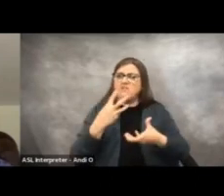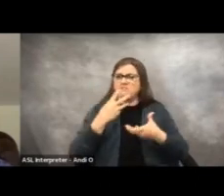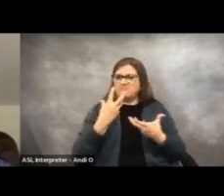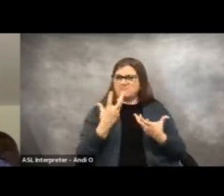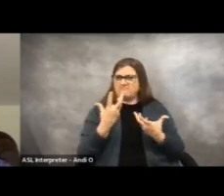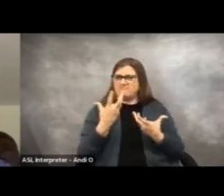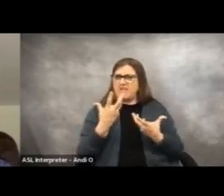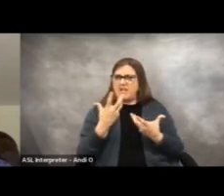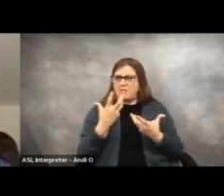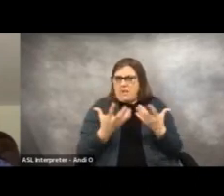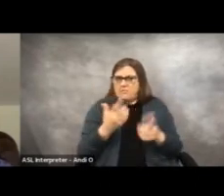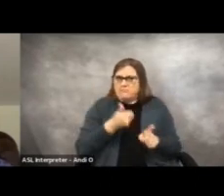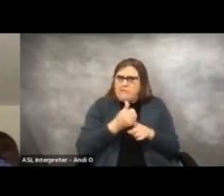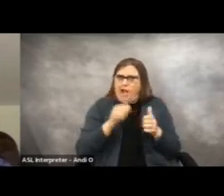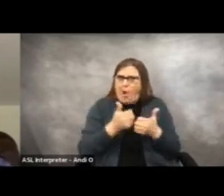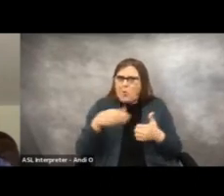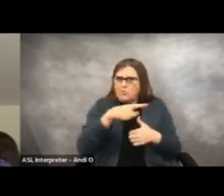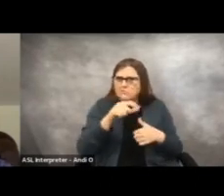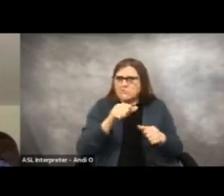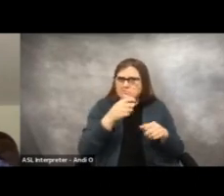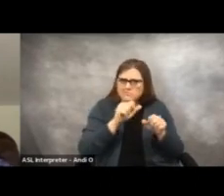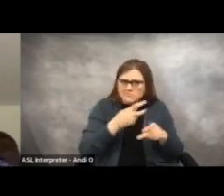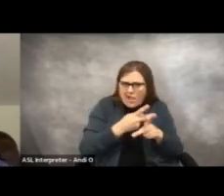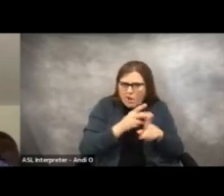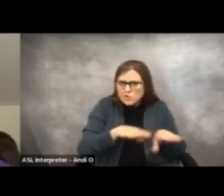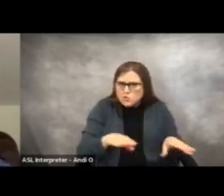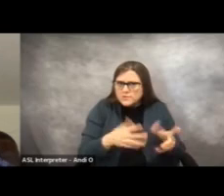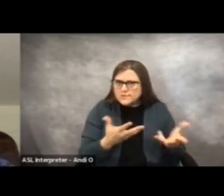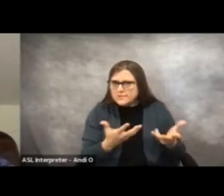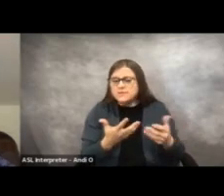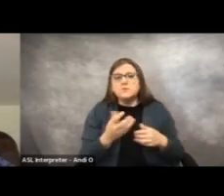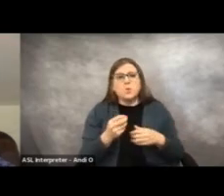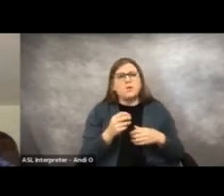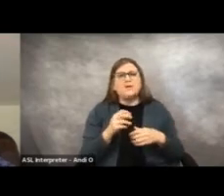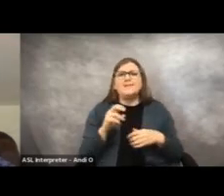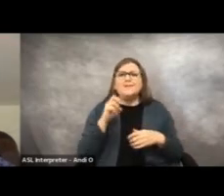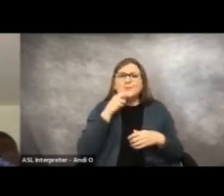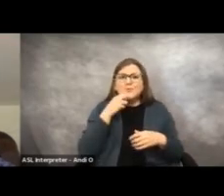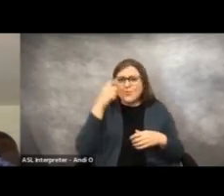welfare involvement. So neurocognitive screenings are brief, objective performance